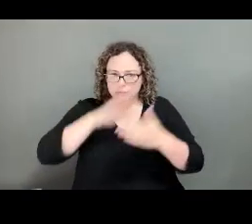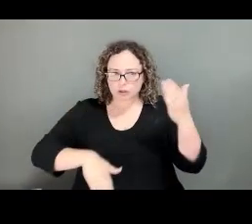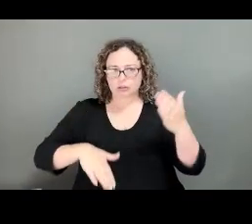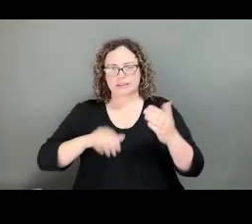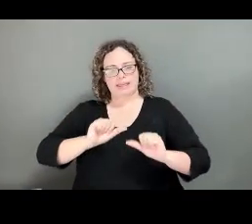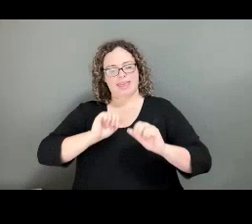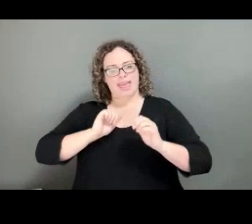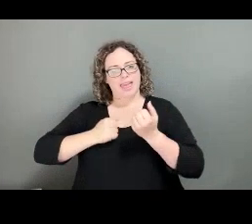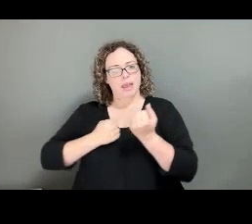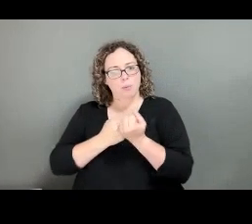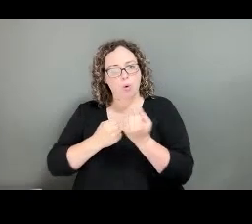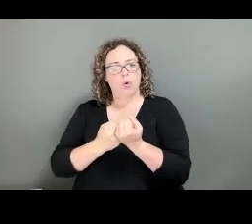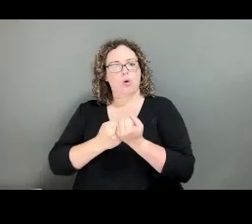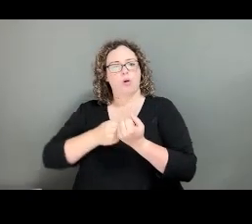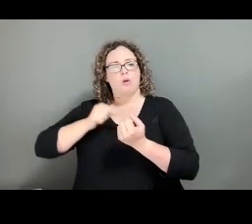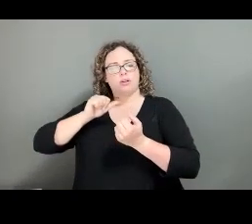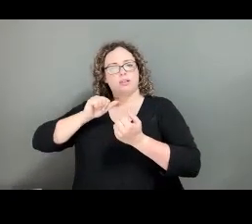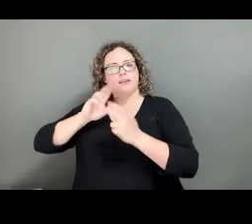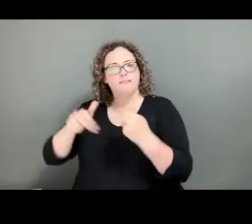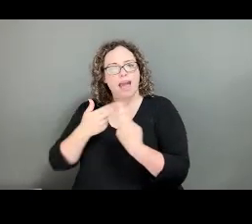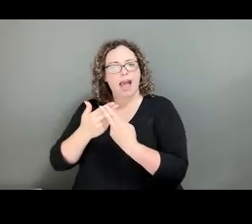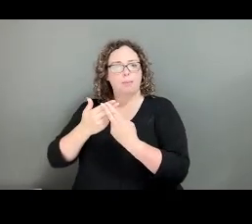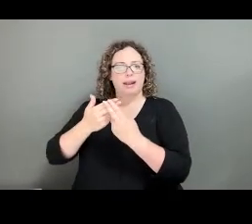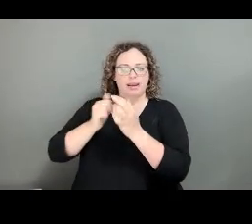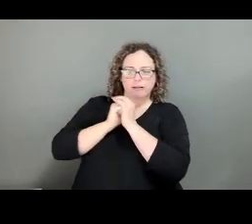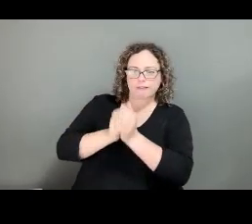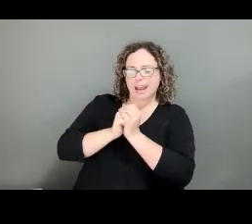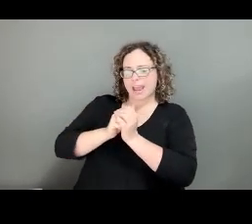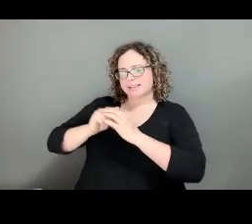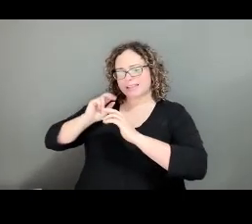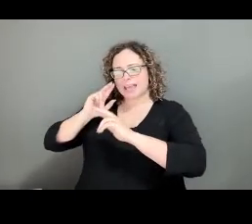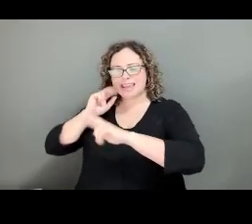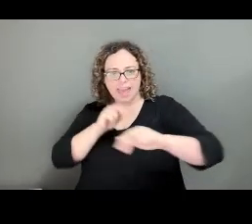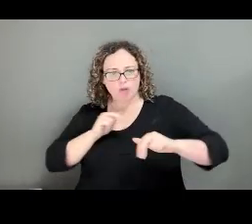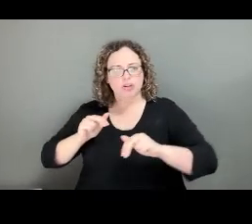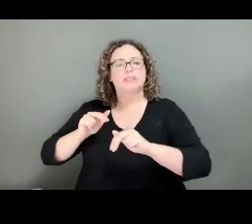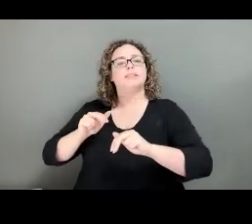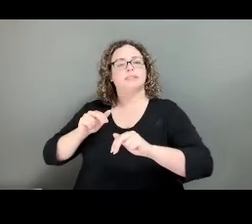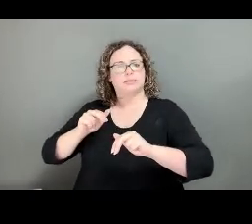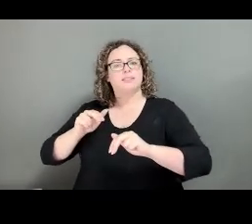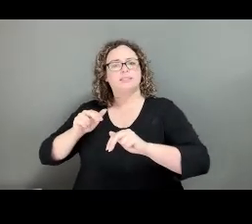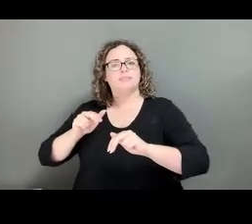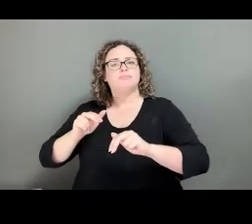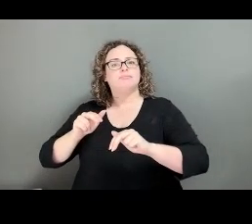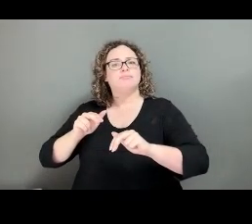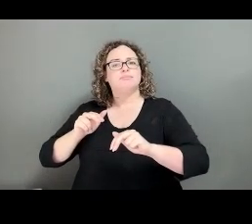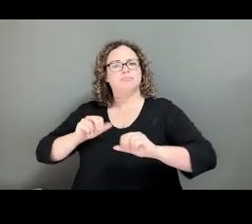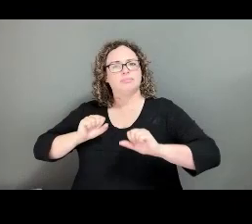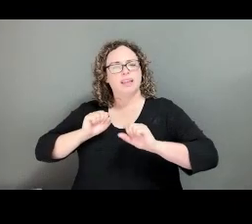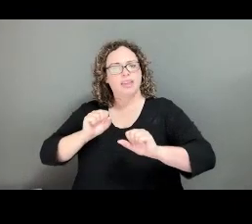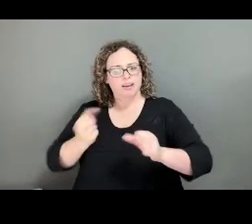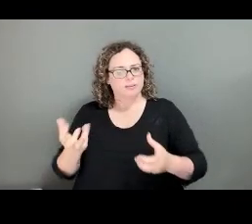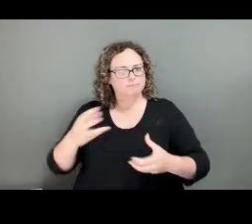We recognize the huge contribution that people with disability and other assistive technology users